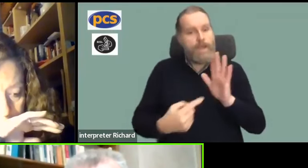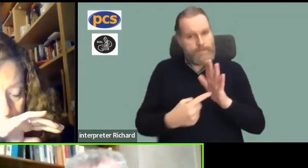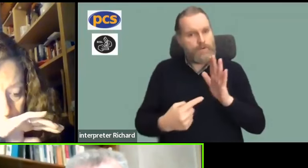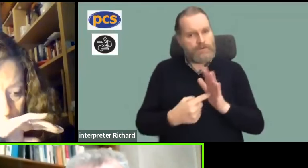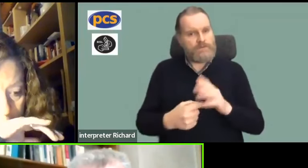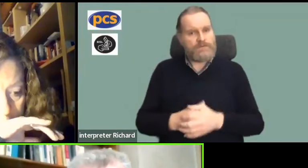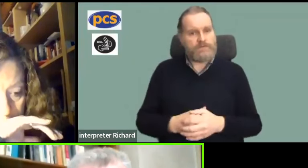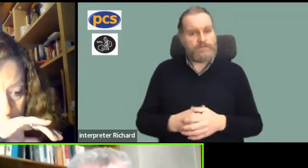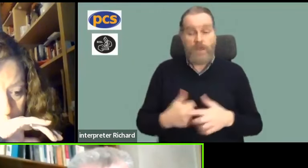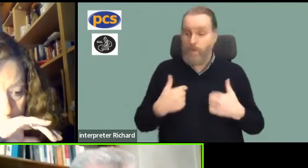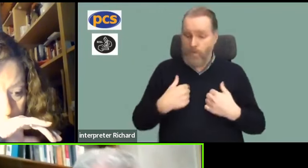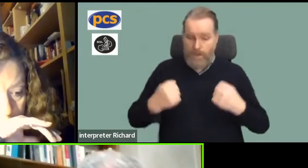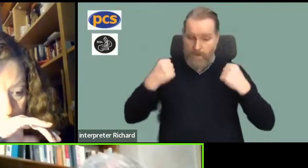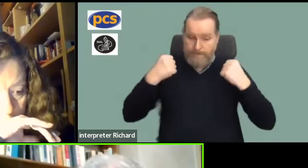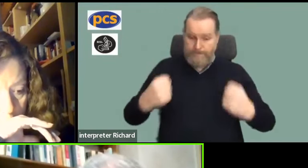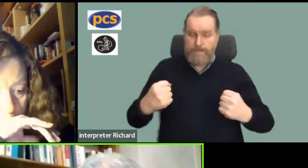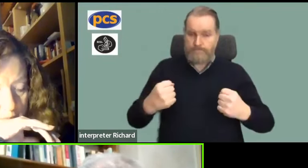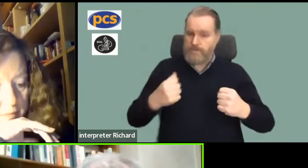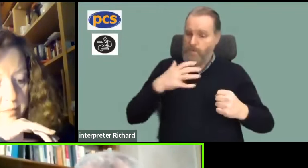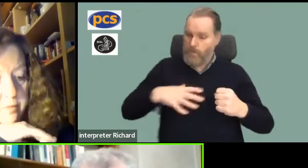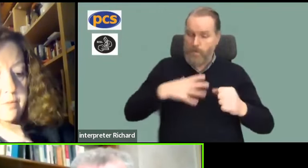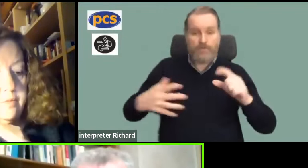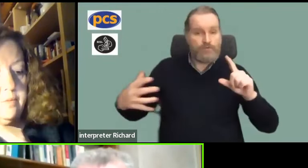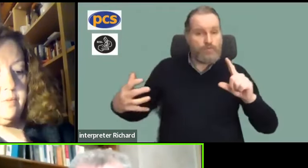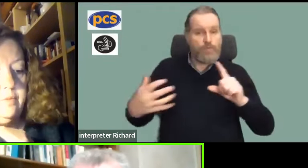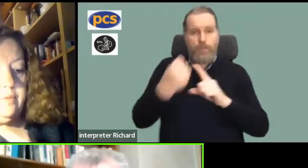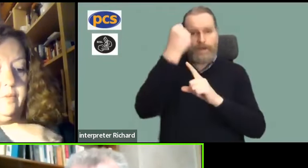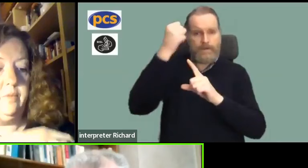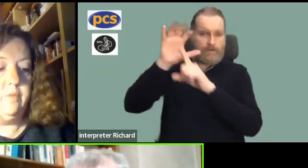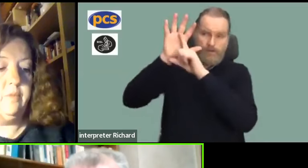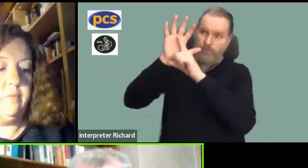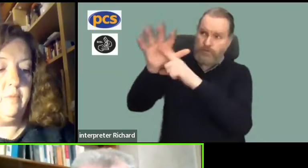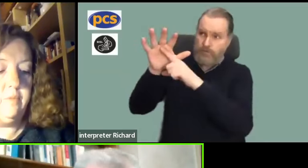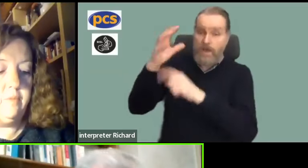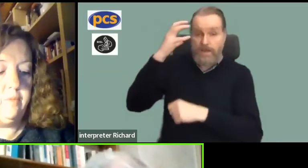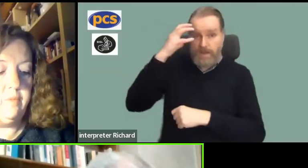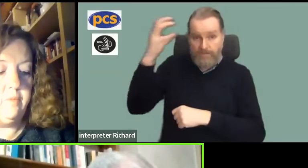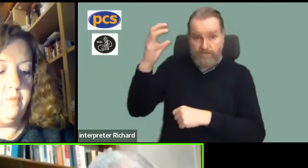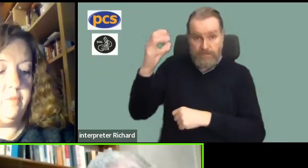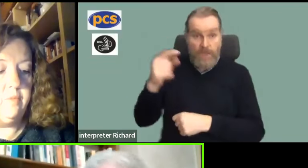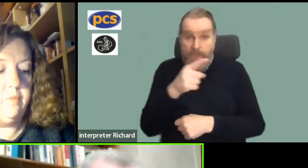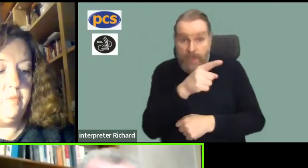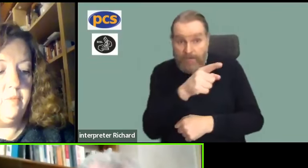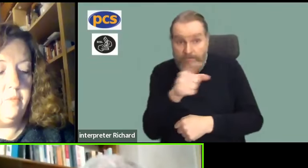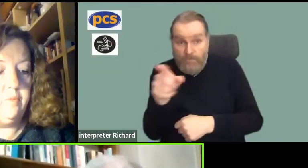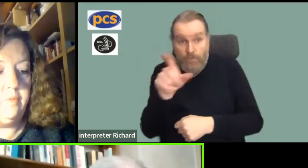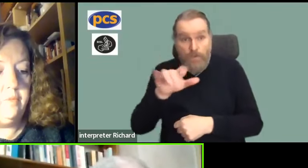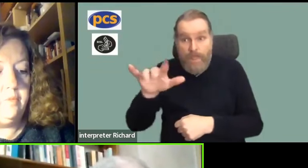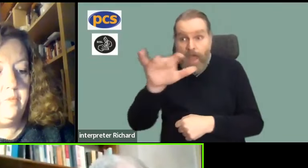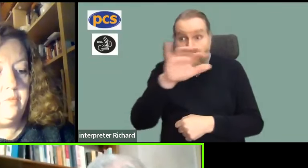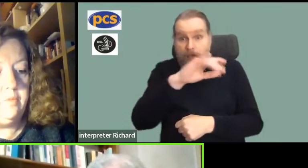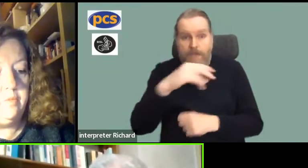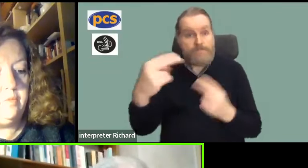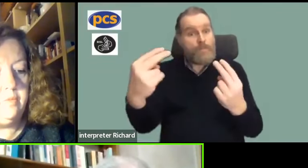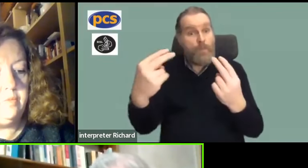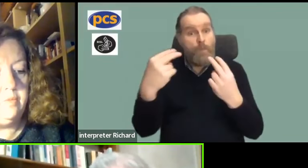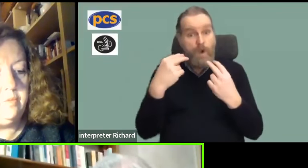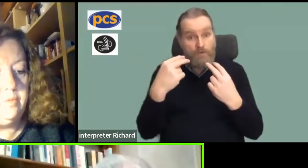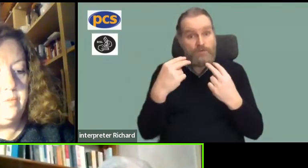So this campaign is critical, and it's one that we are absolutely determined to win so So I do hope if there's anyone on this on this call who